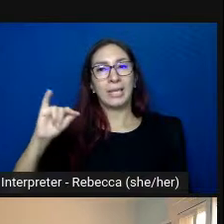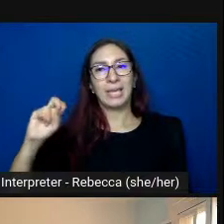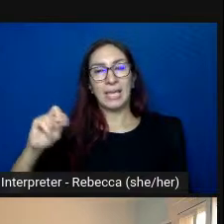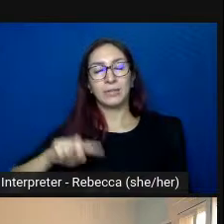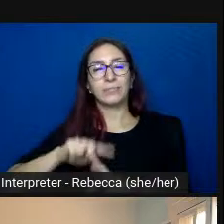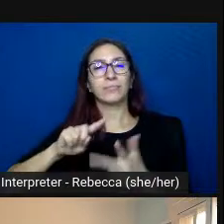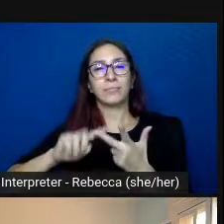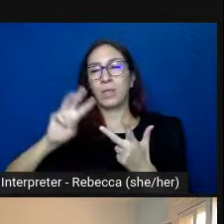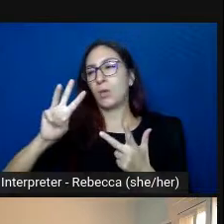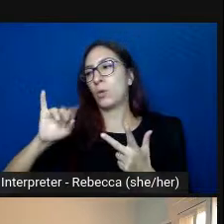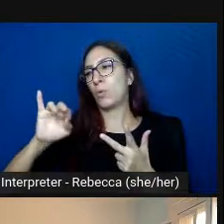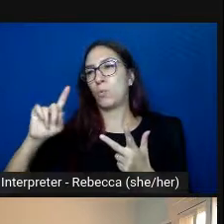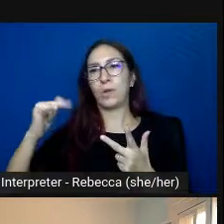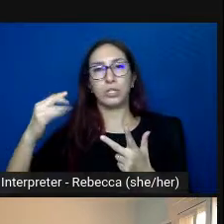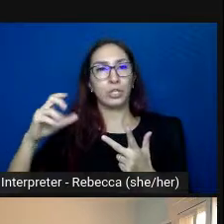In Joomla we also have planes and widgets.